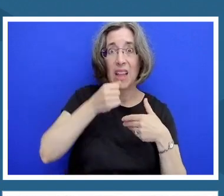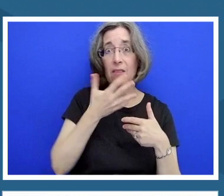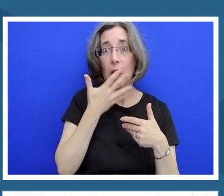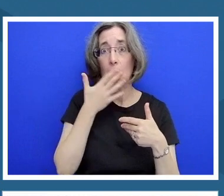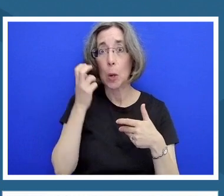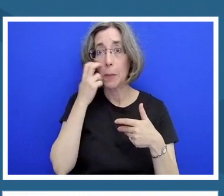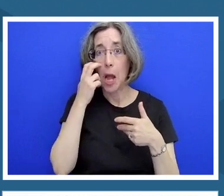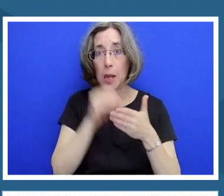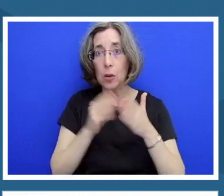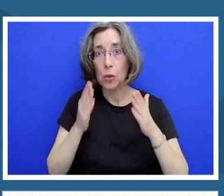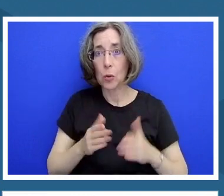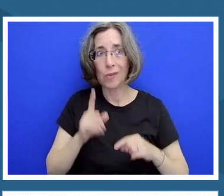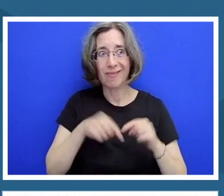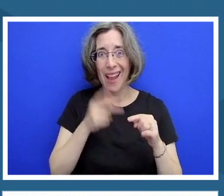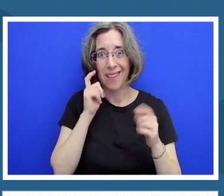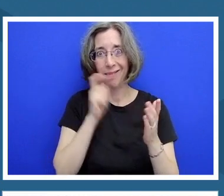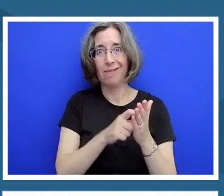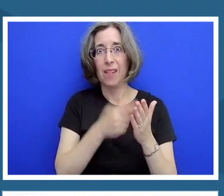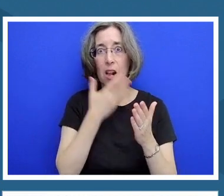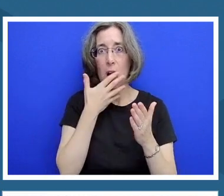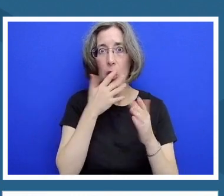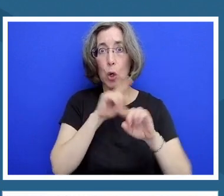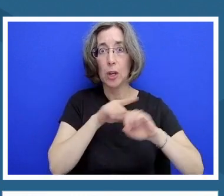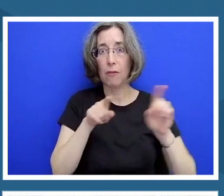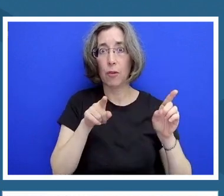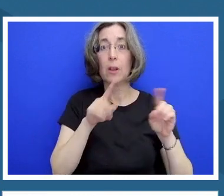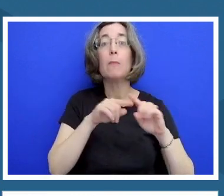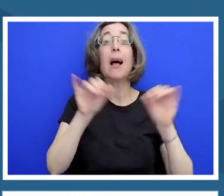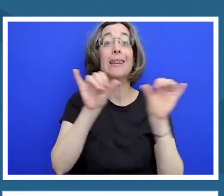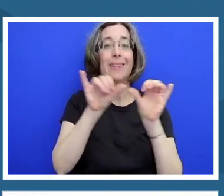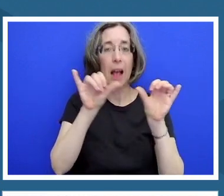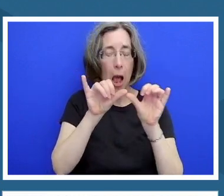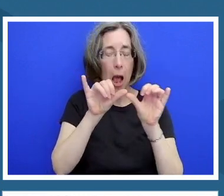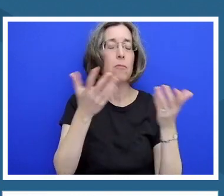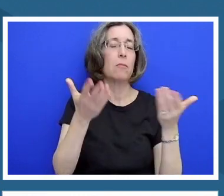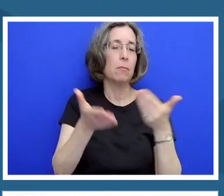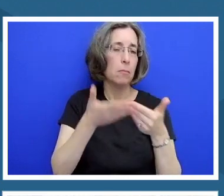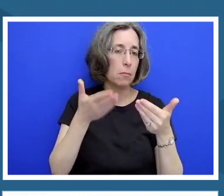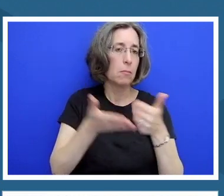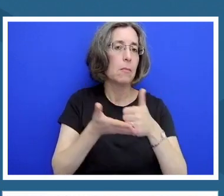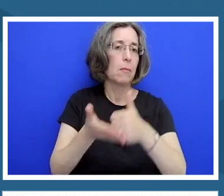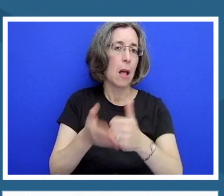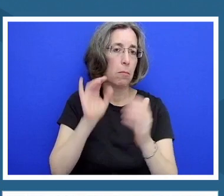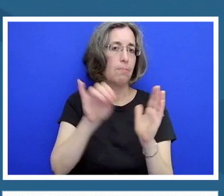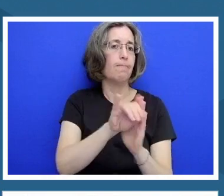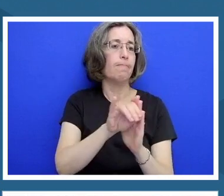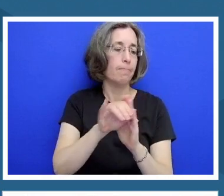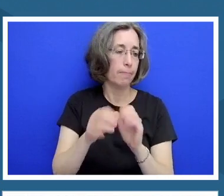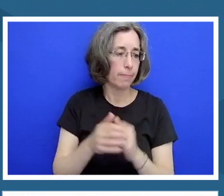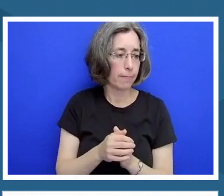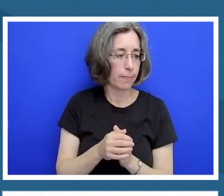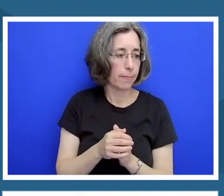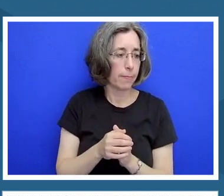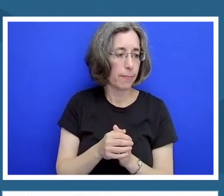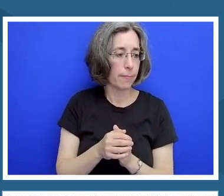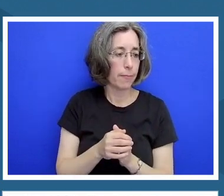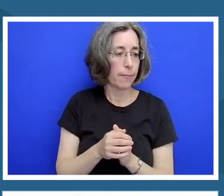uh you'll see the numbers changing uh as